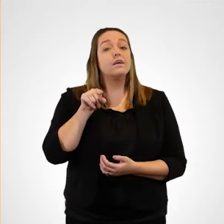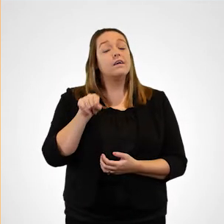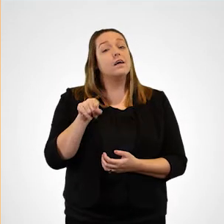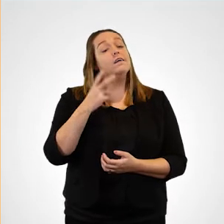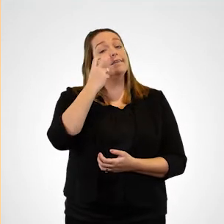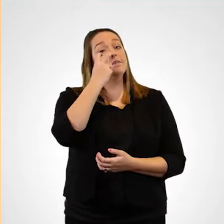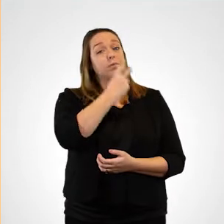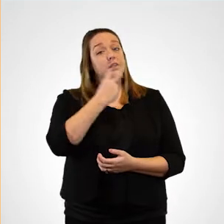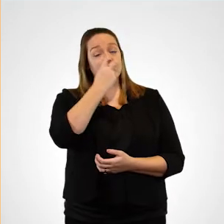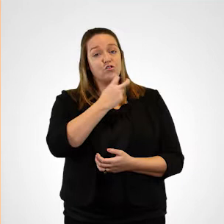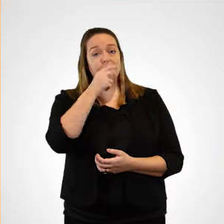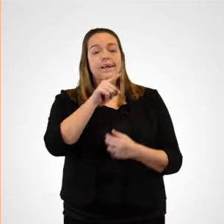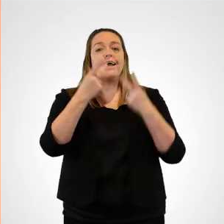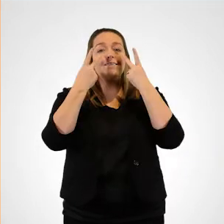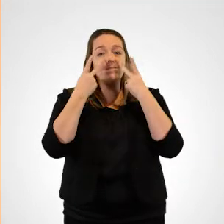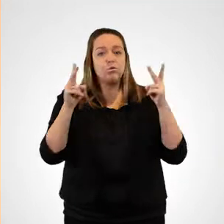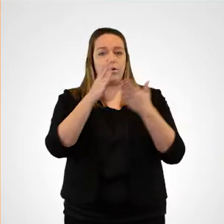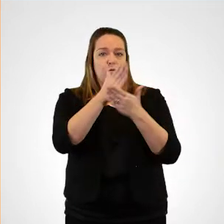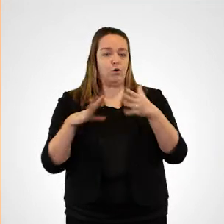speechreading is the visual component of speech